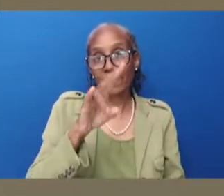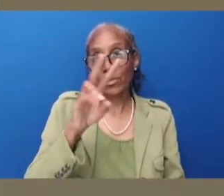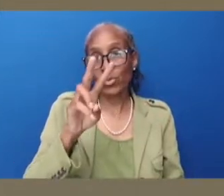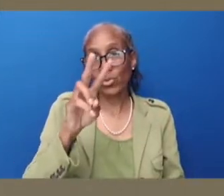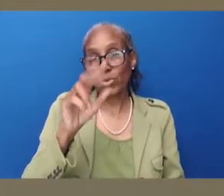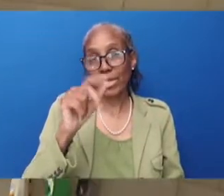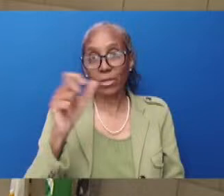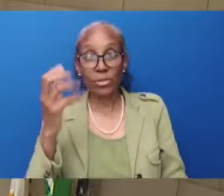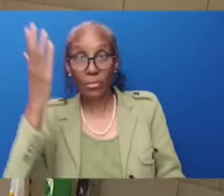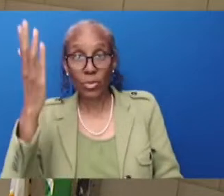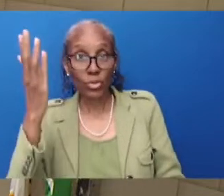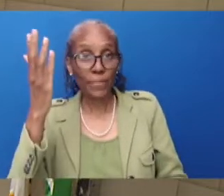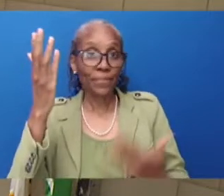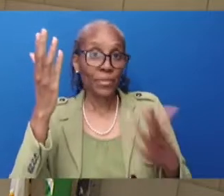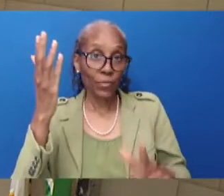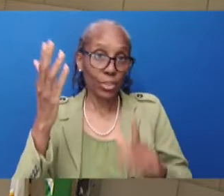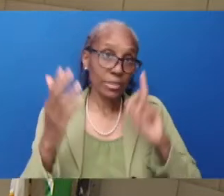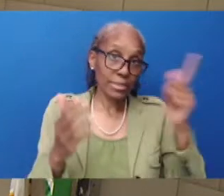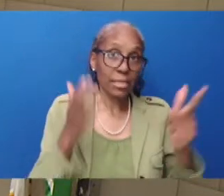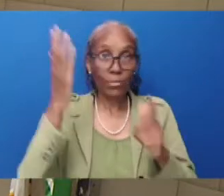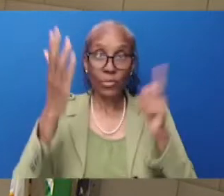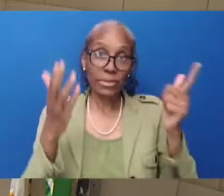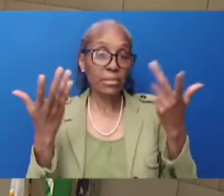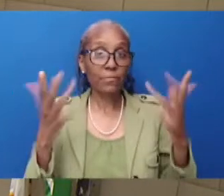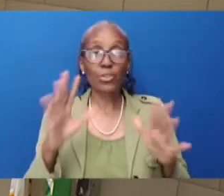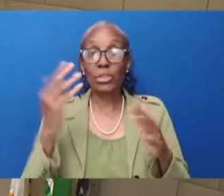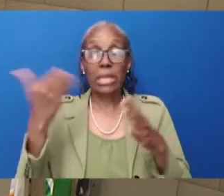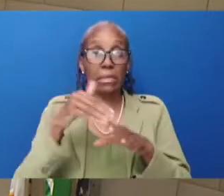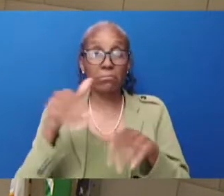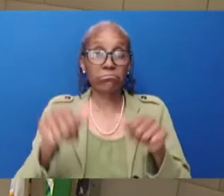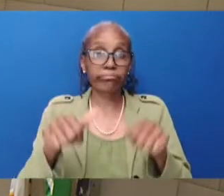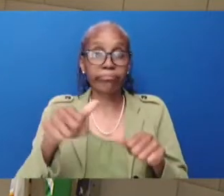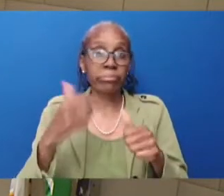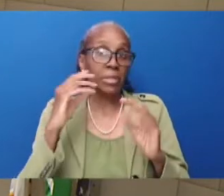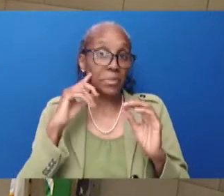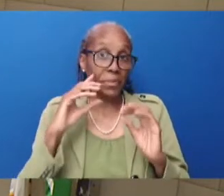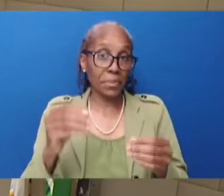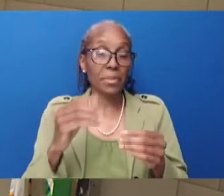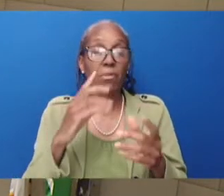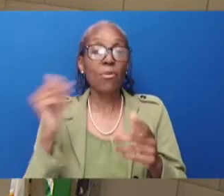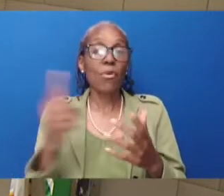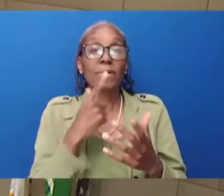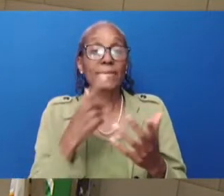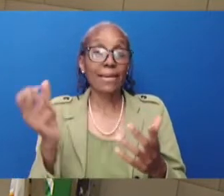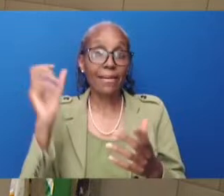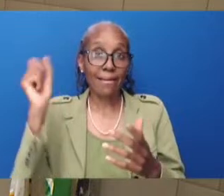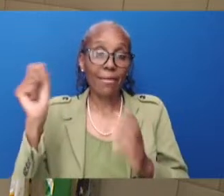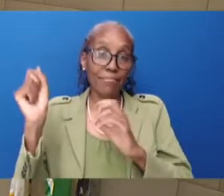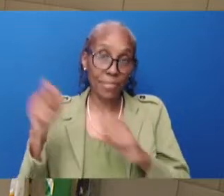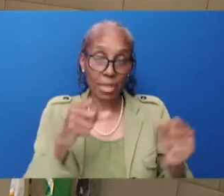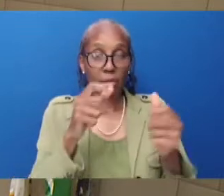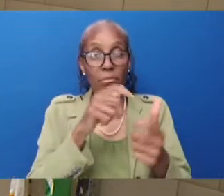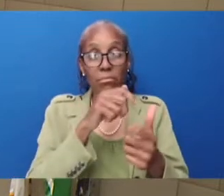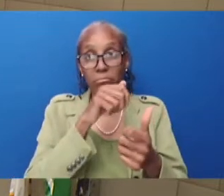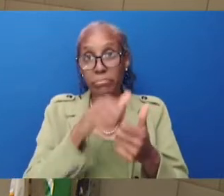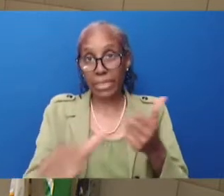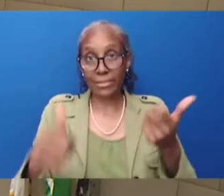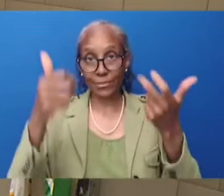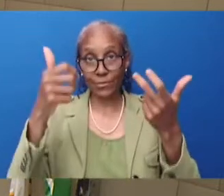TEMPORARY CONSTRUCTION EASEMENTS ON PLUS OR MINUS .72 ACRES. SO MOVED. SECOND. MOVED AND